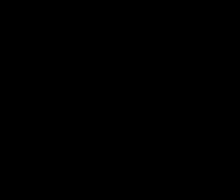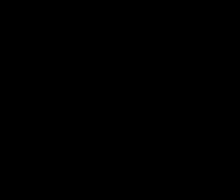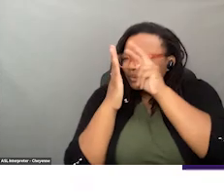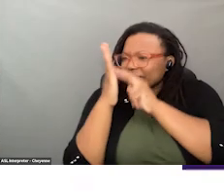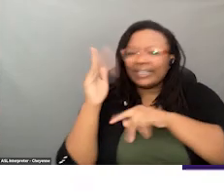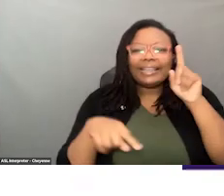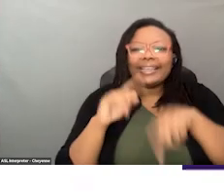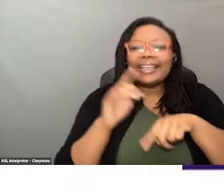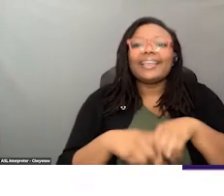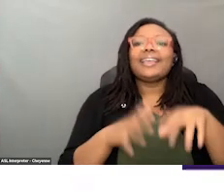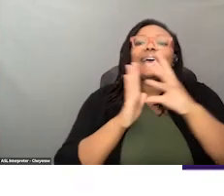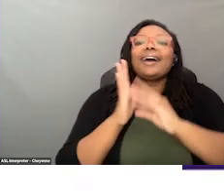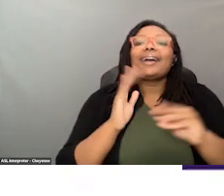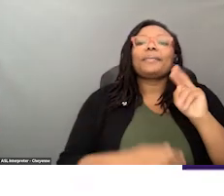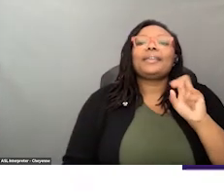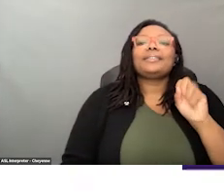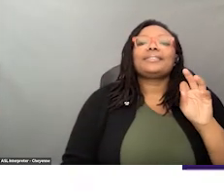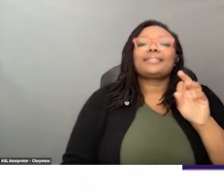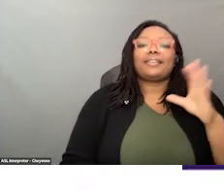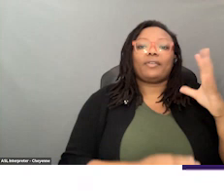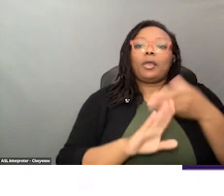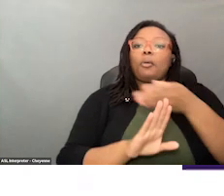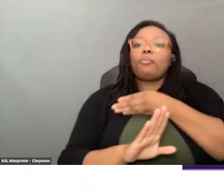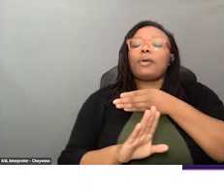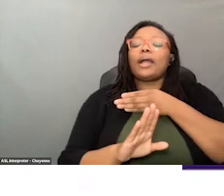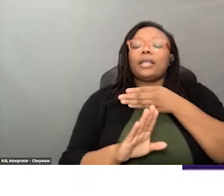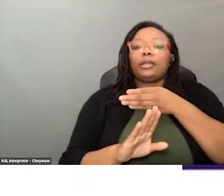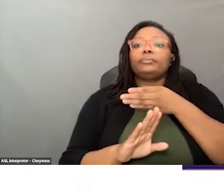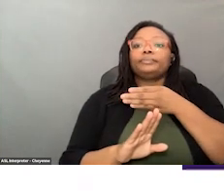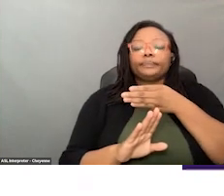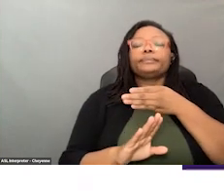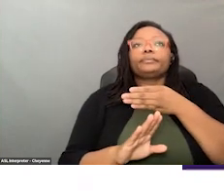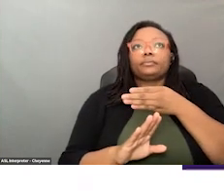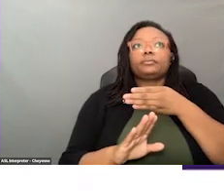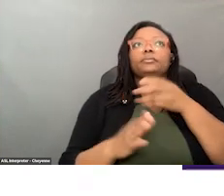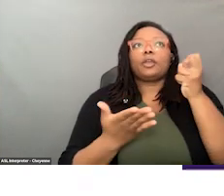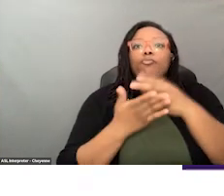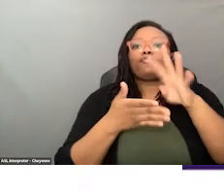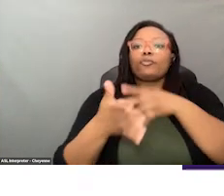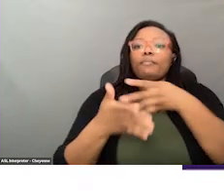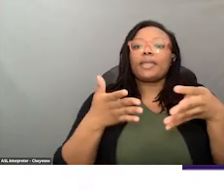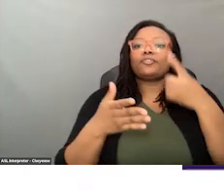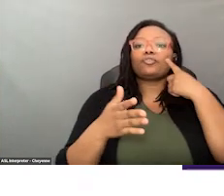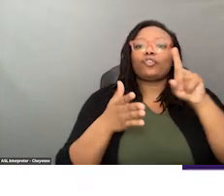This is a copy of the NSF prior approval matrix for the research terms and conditions.